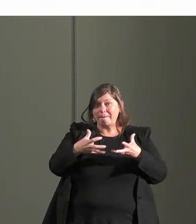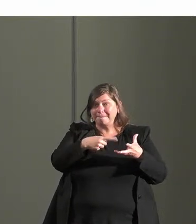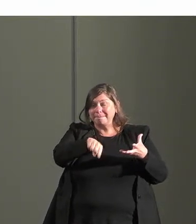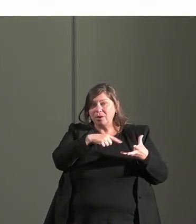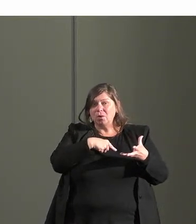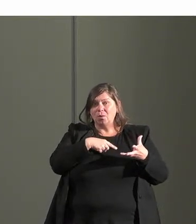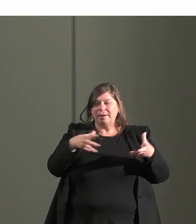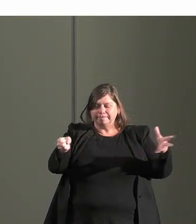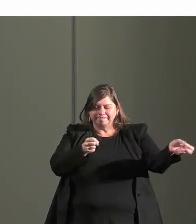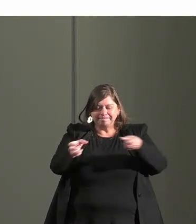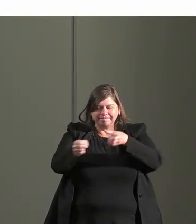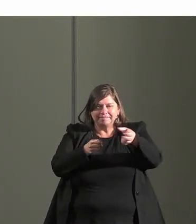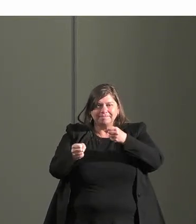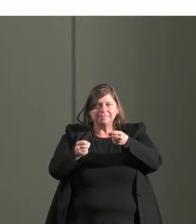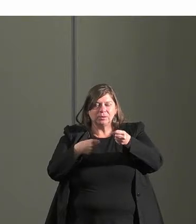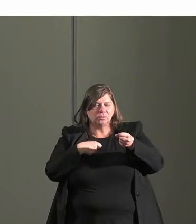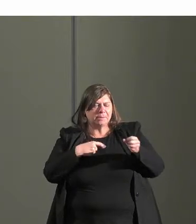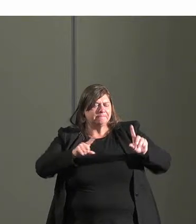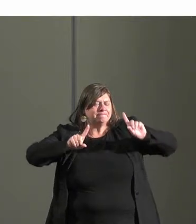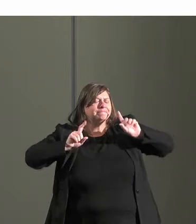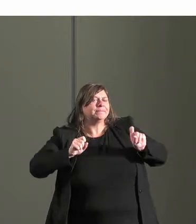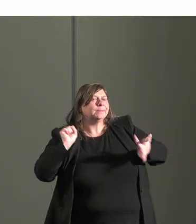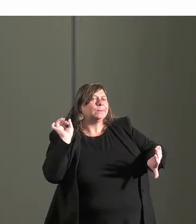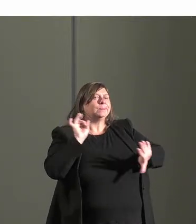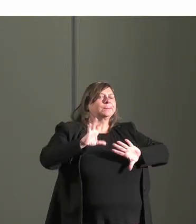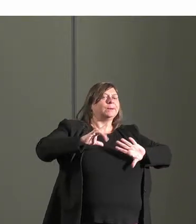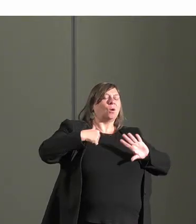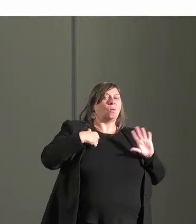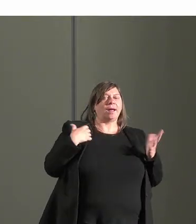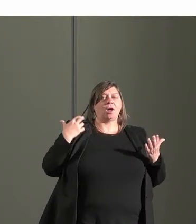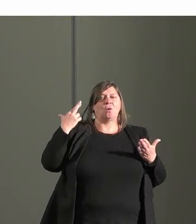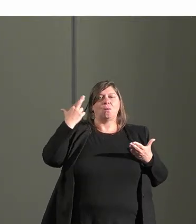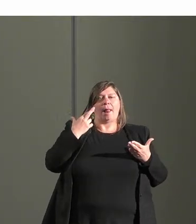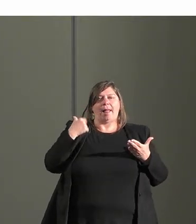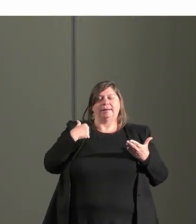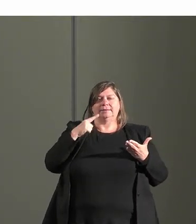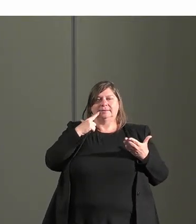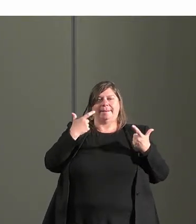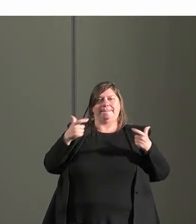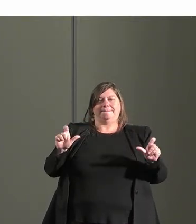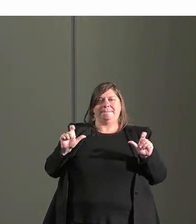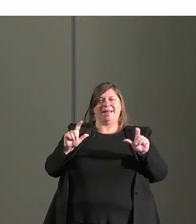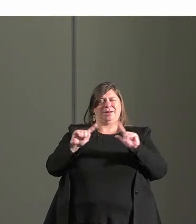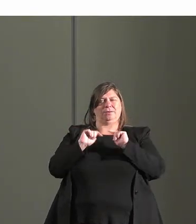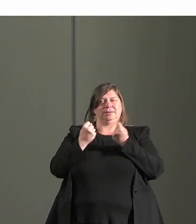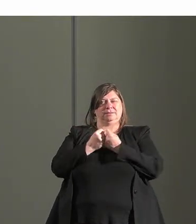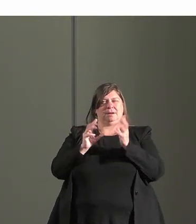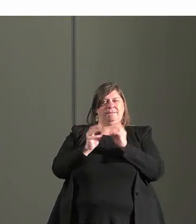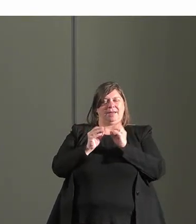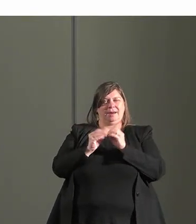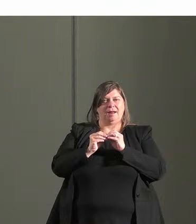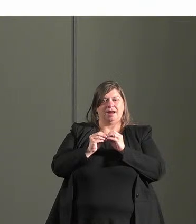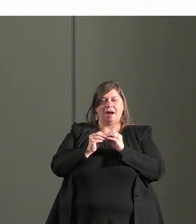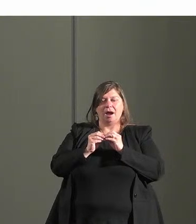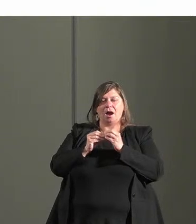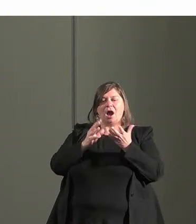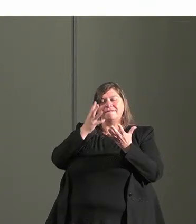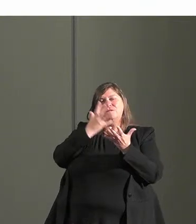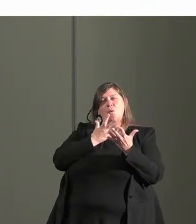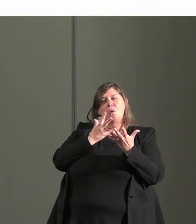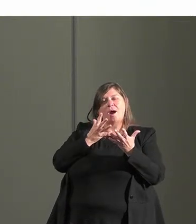we put together a group kind of pitching the feature. We